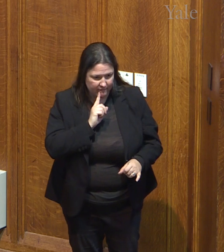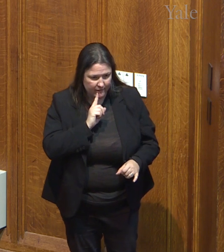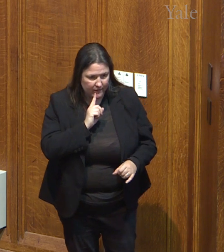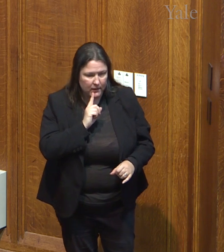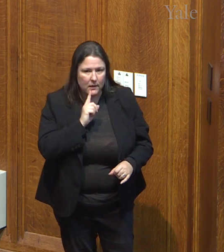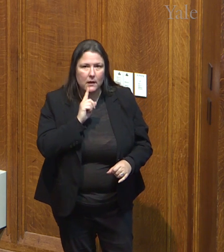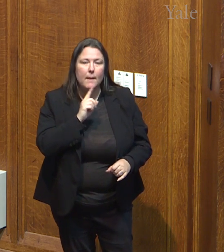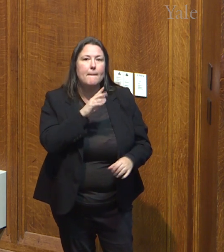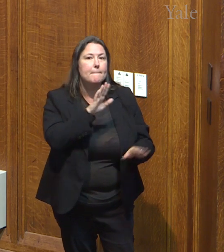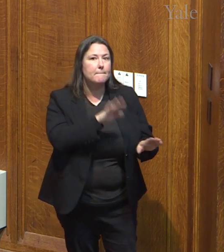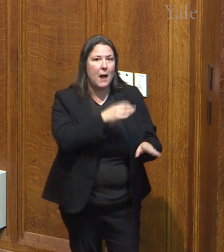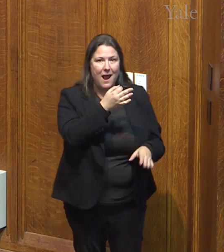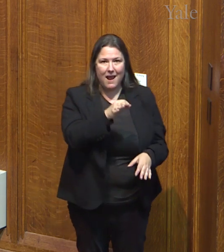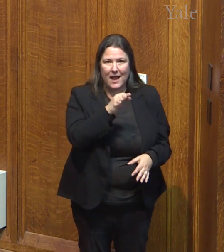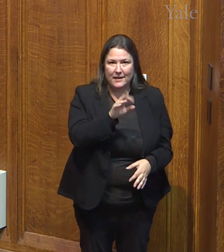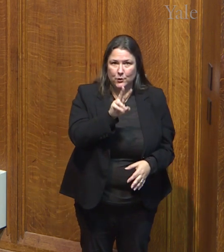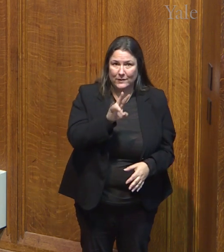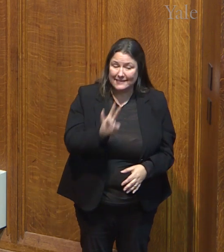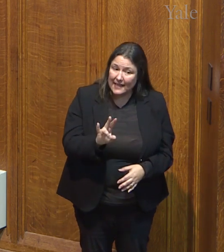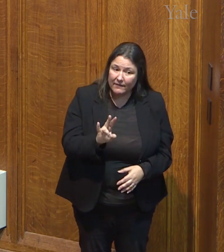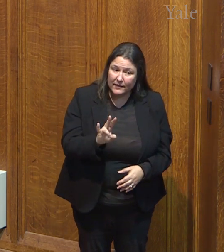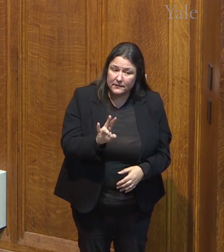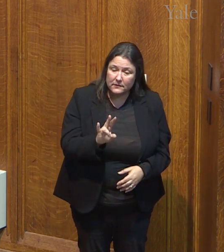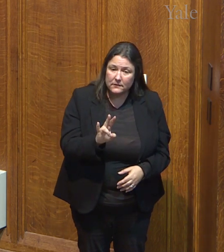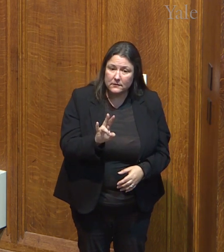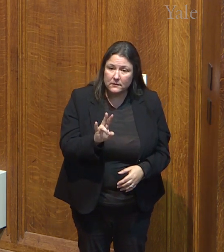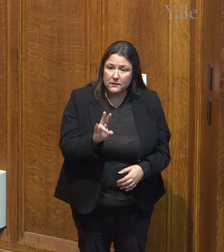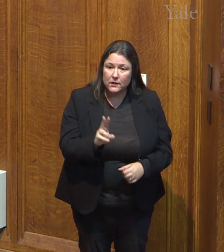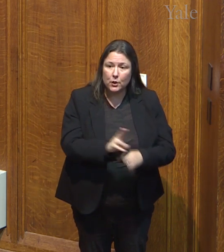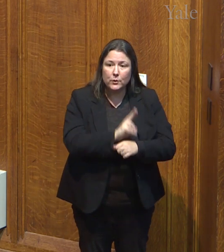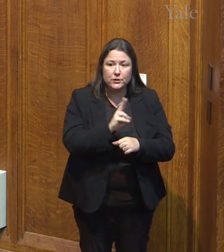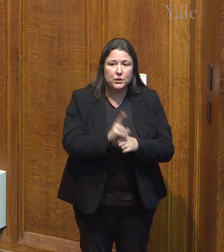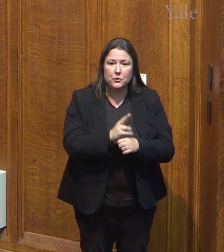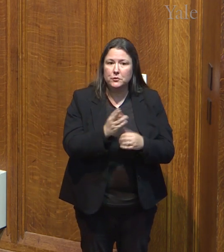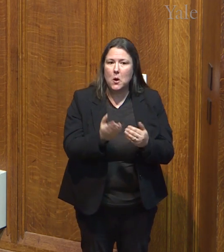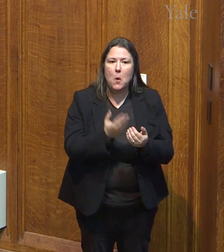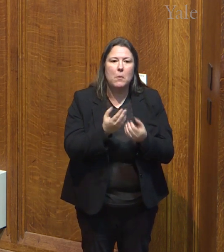By 1927, it was used in virtually none.